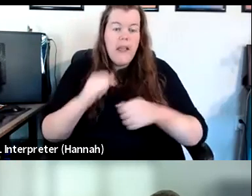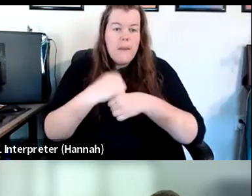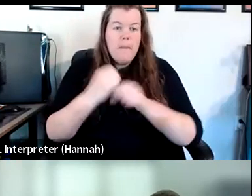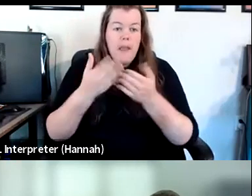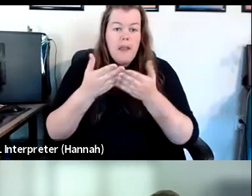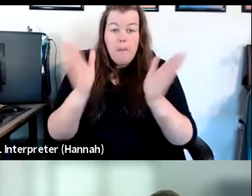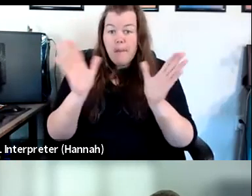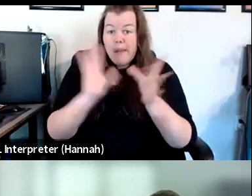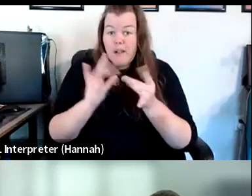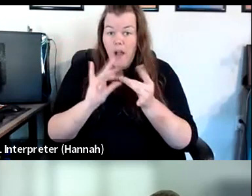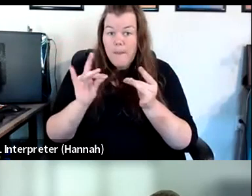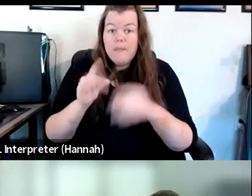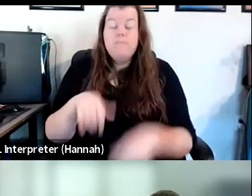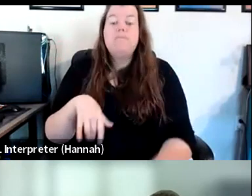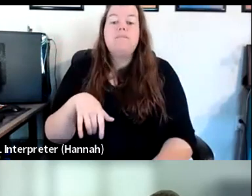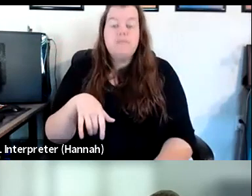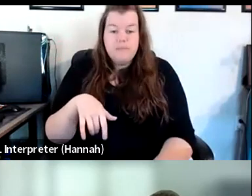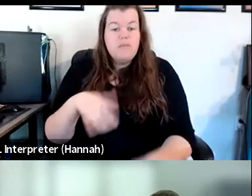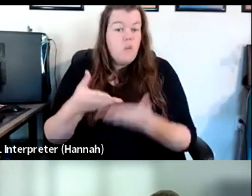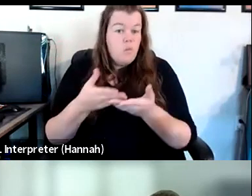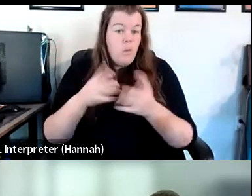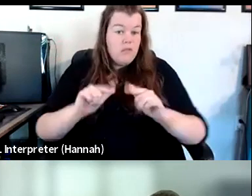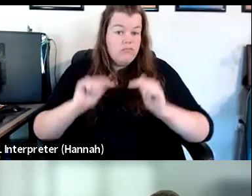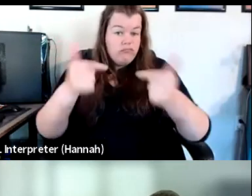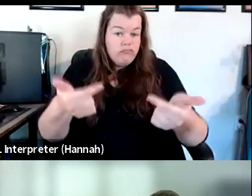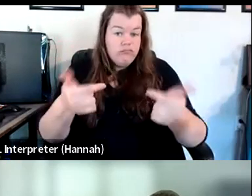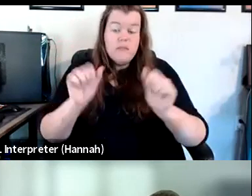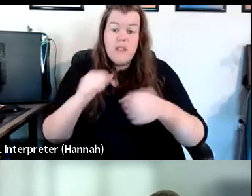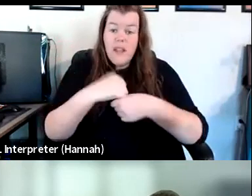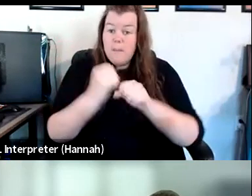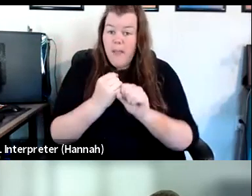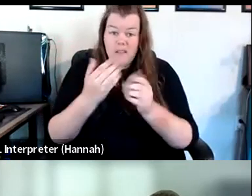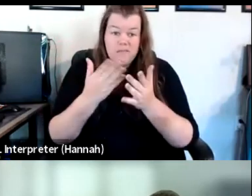for any questions you have and you're welcome to make public comments today, too. So I wanted to